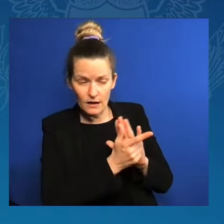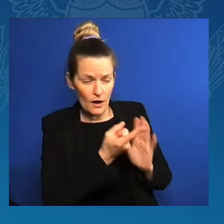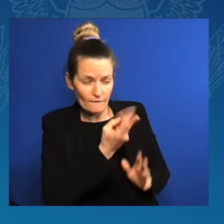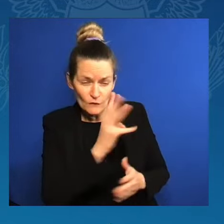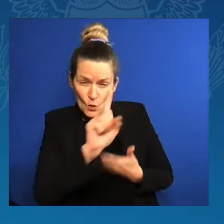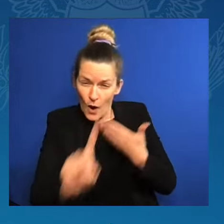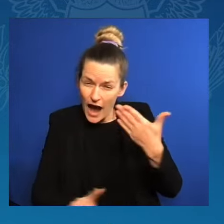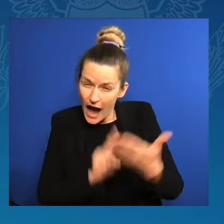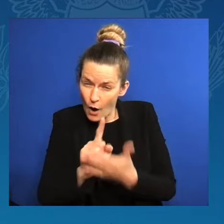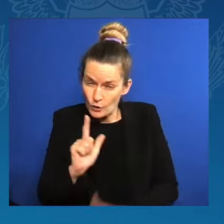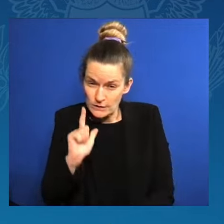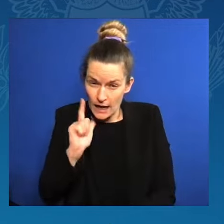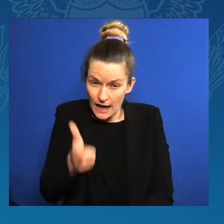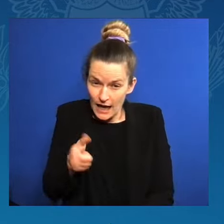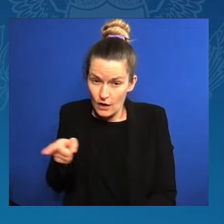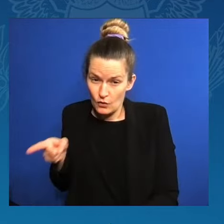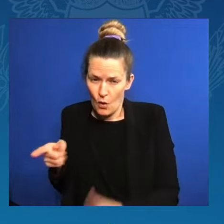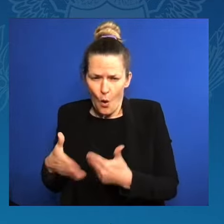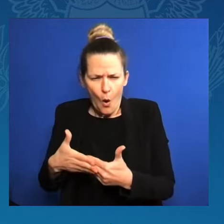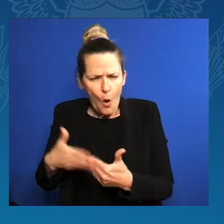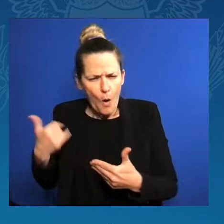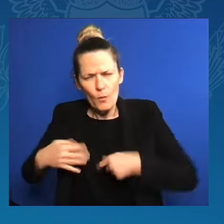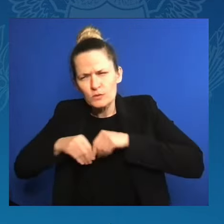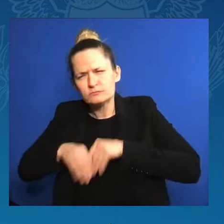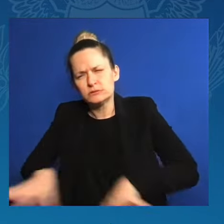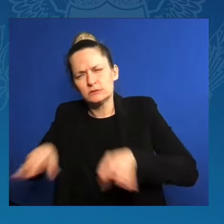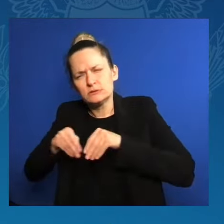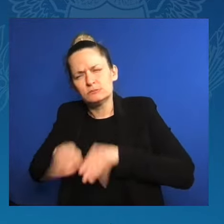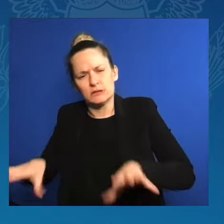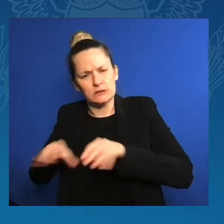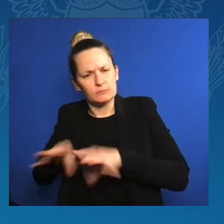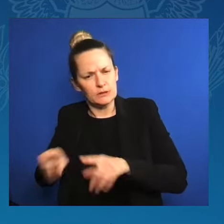in a public bathroom after a miscarriage.